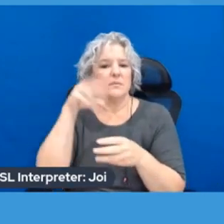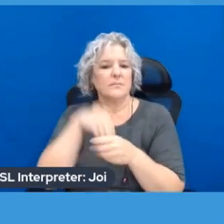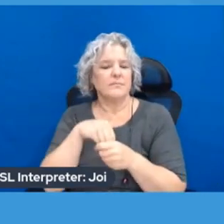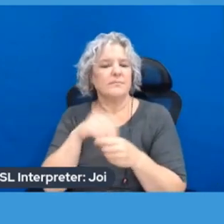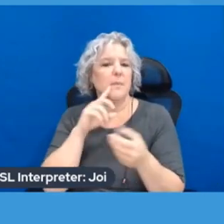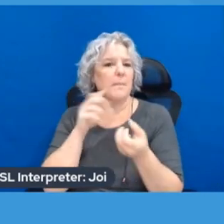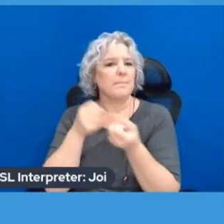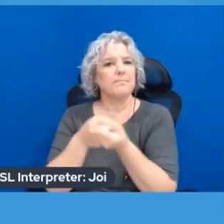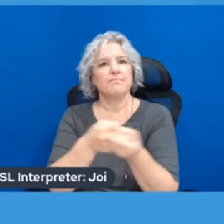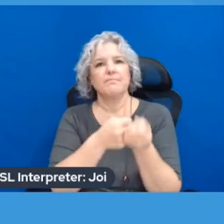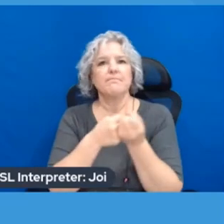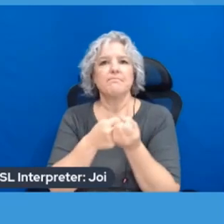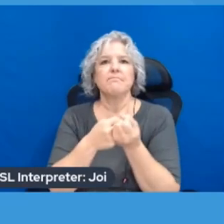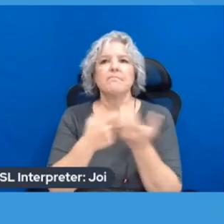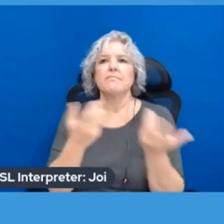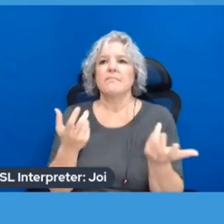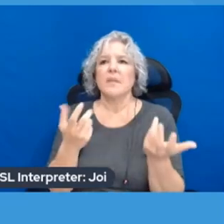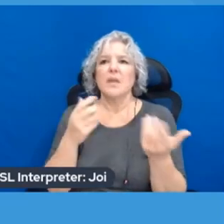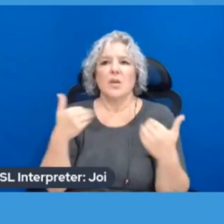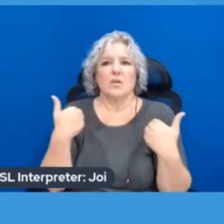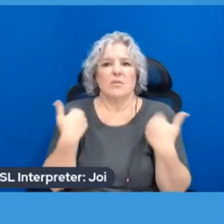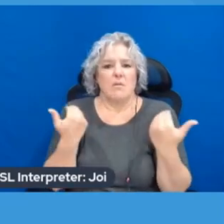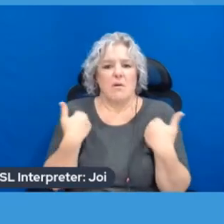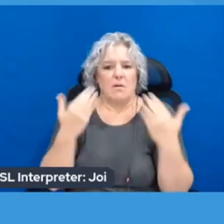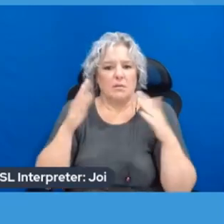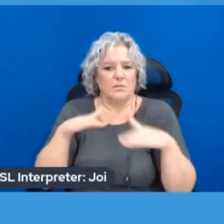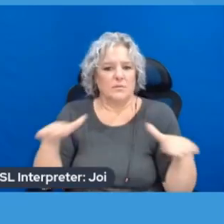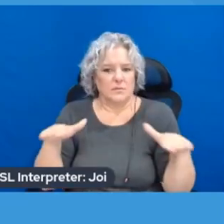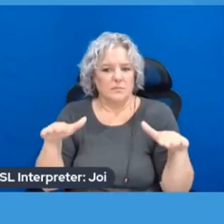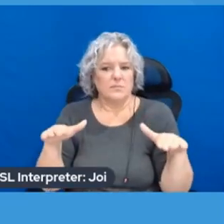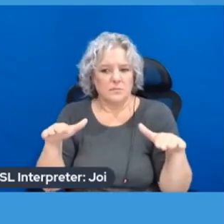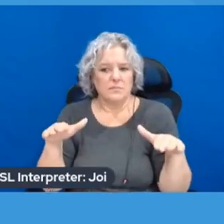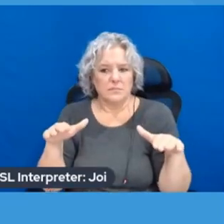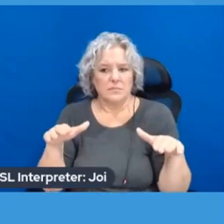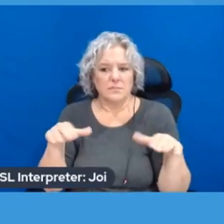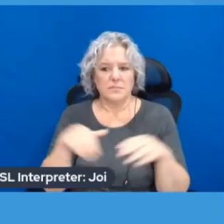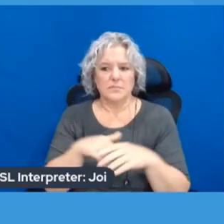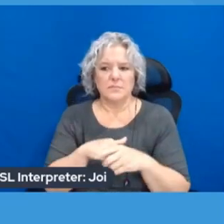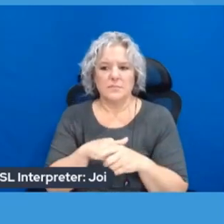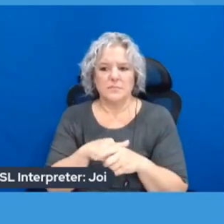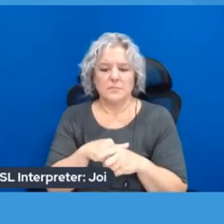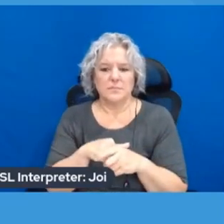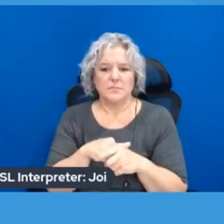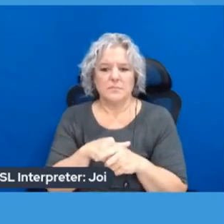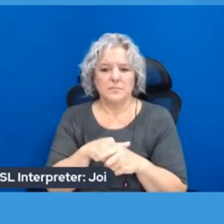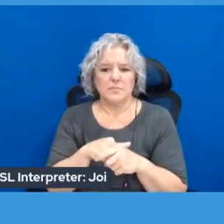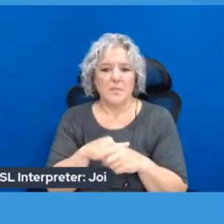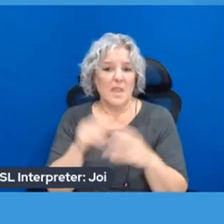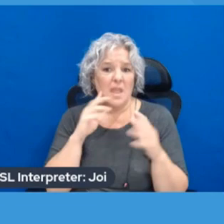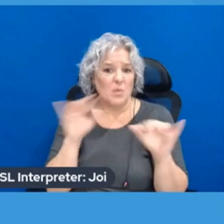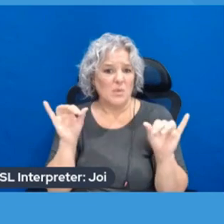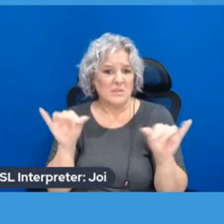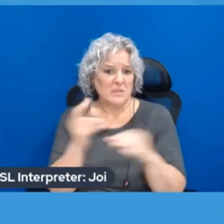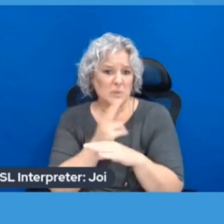early childhood framework, System Framework, and we're still using it. But we've been through